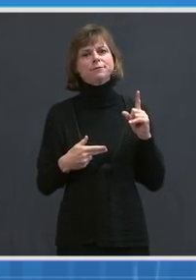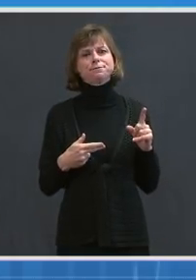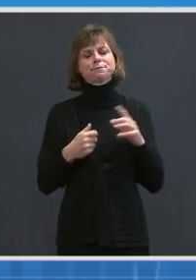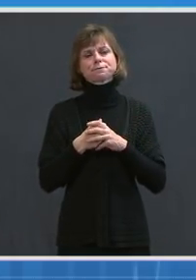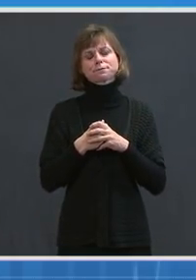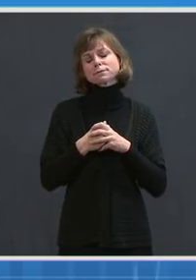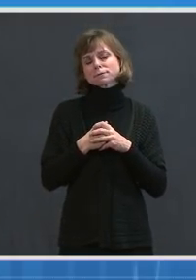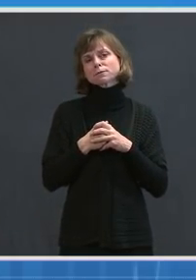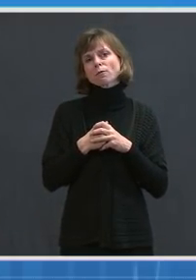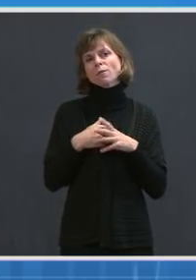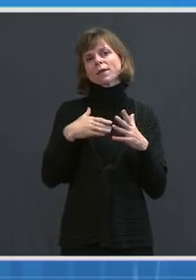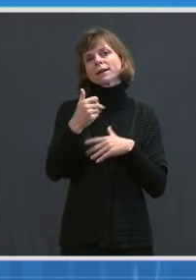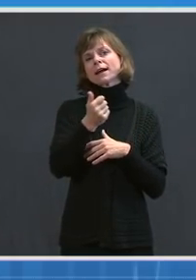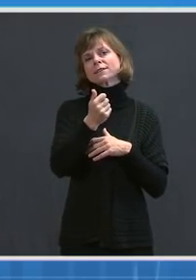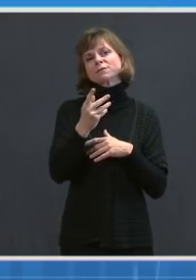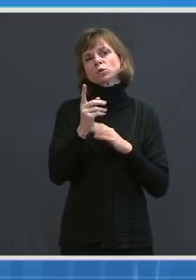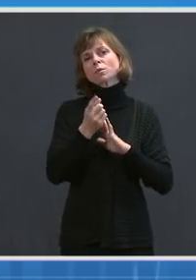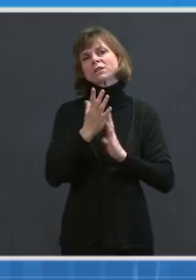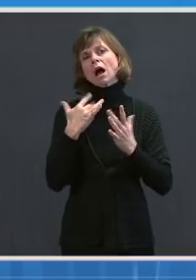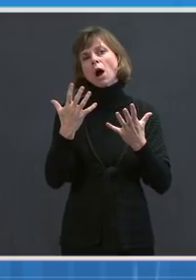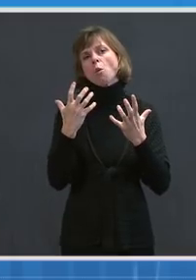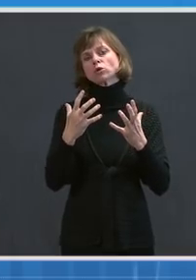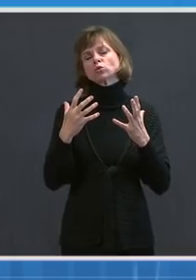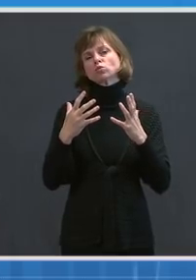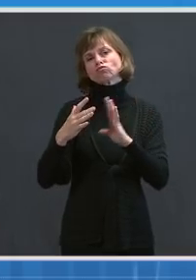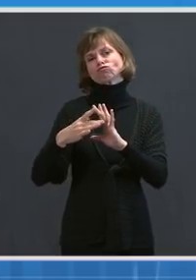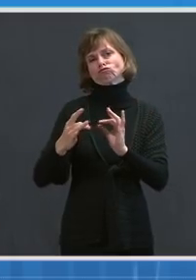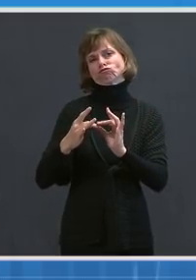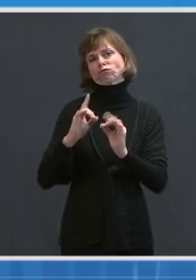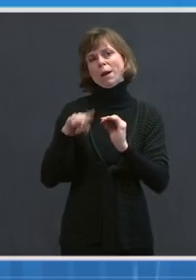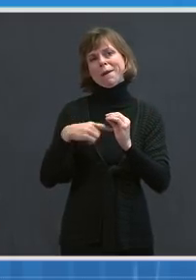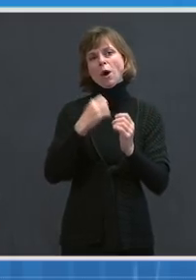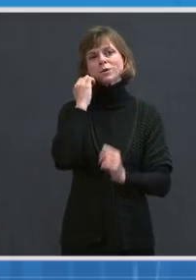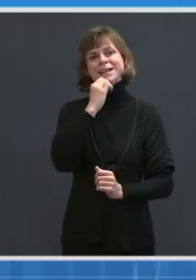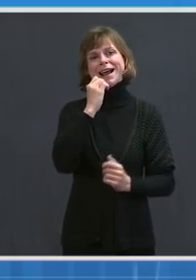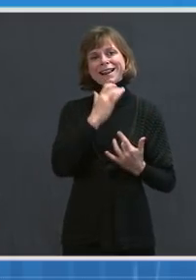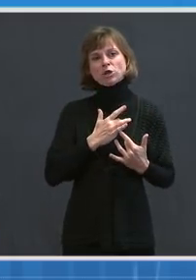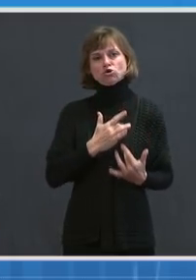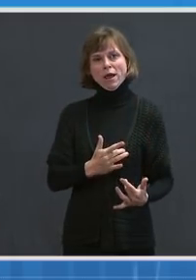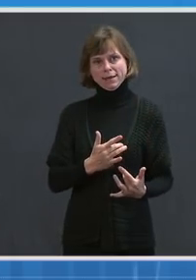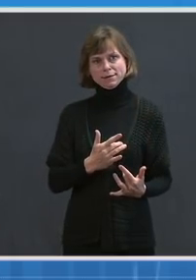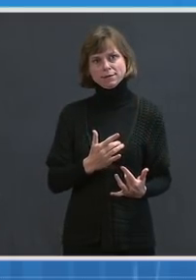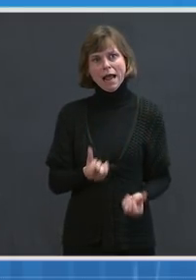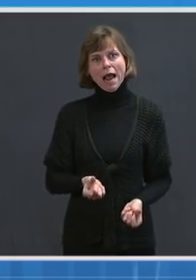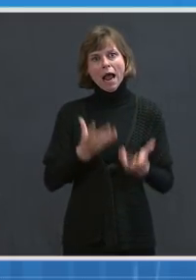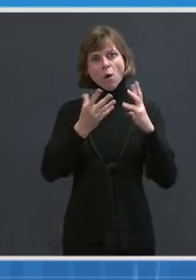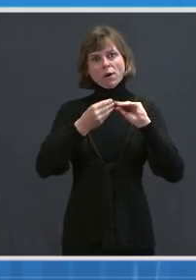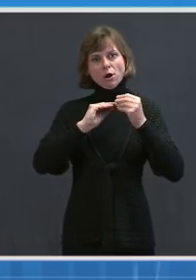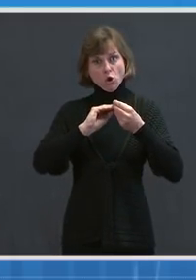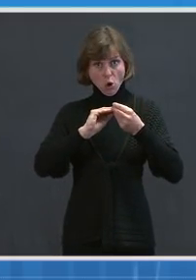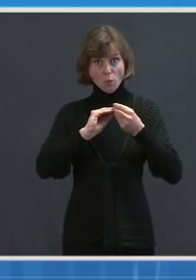talking about the daily trends in the numbers of cases that have been reported and how this relates to both.